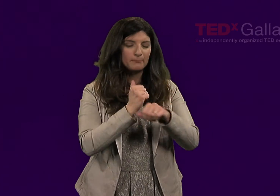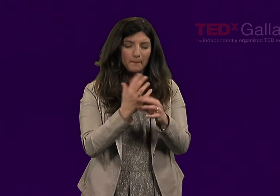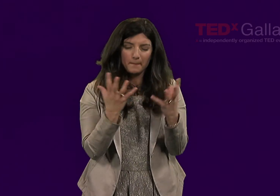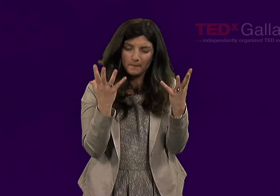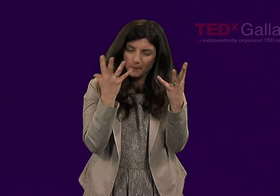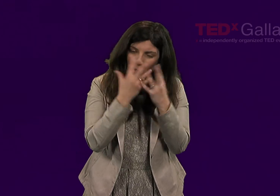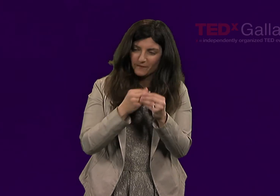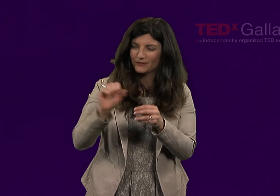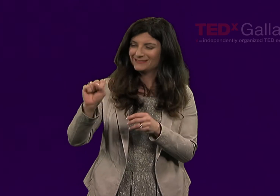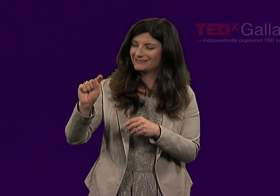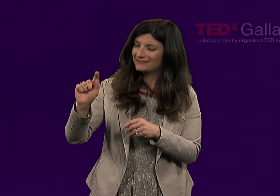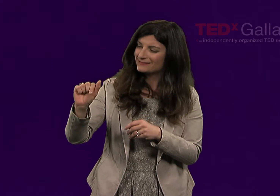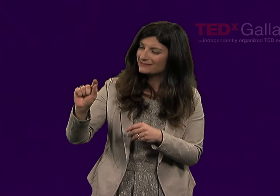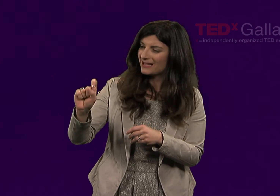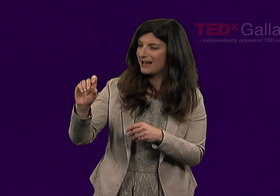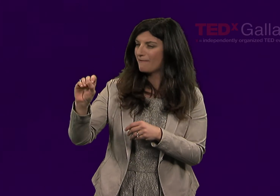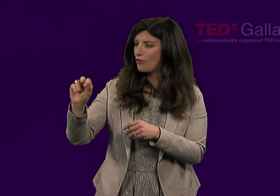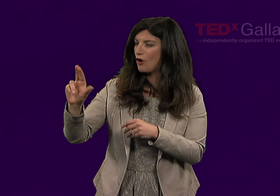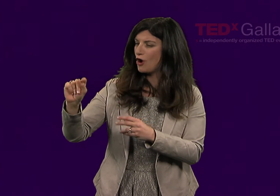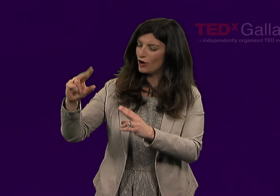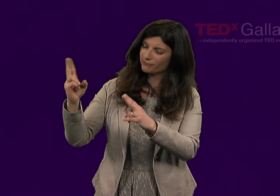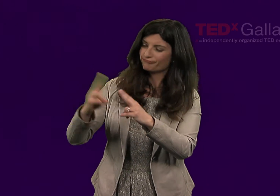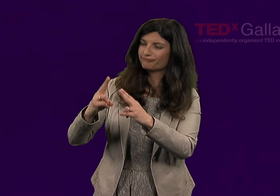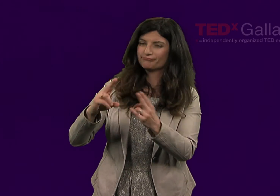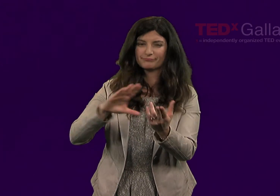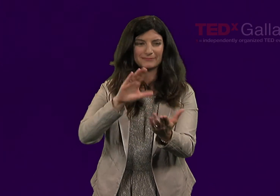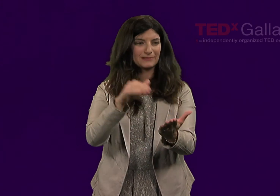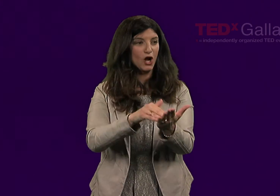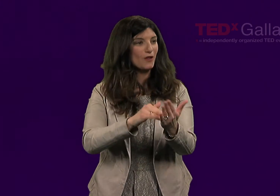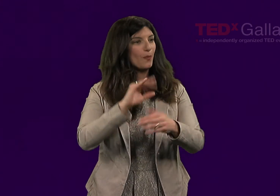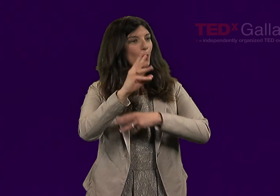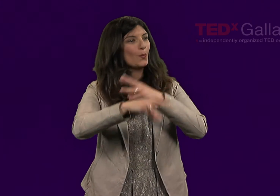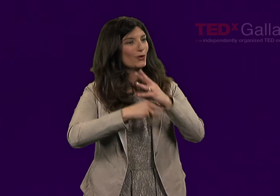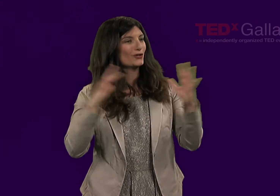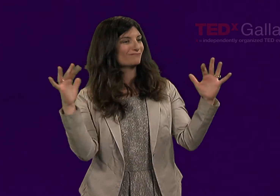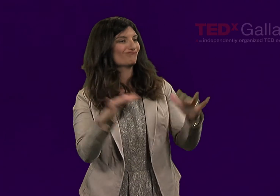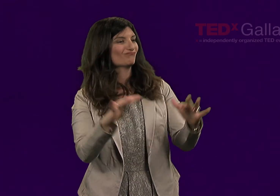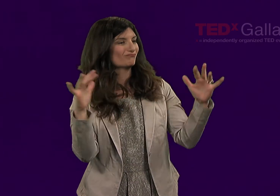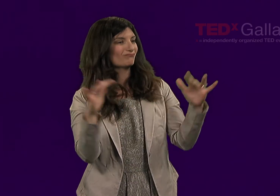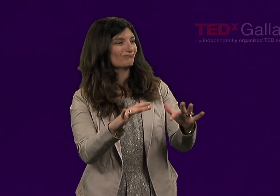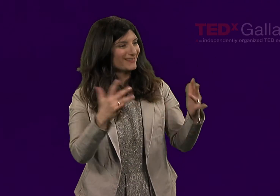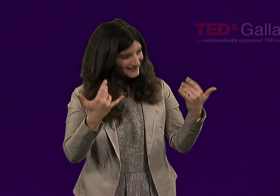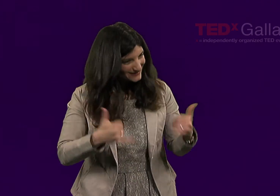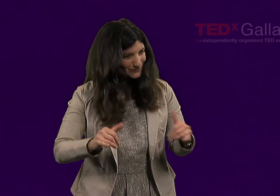and fundraised, creating a beautiful state-of-the-art center that's world renowned.